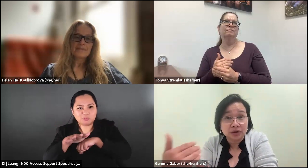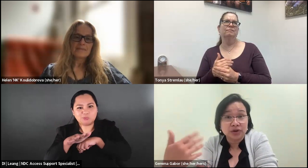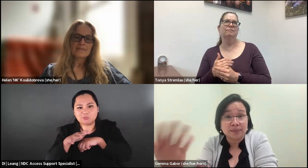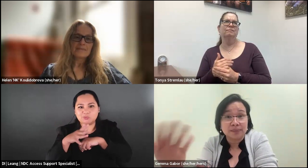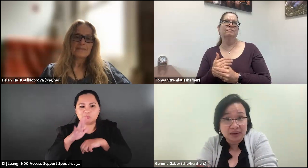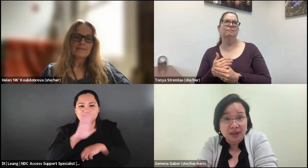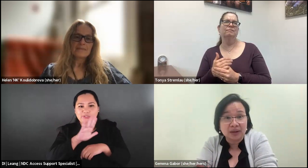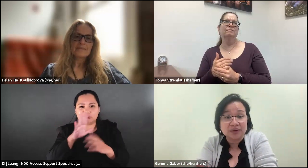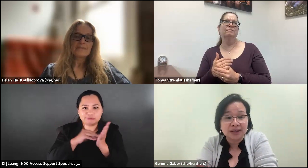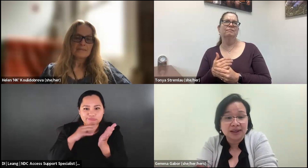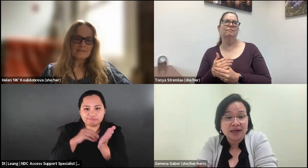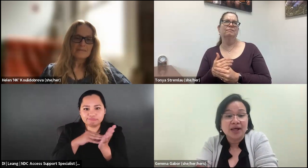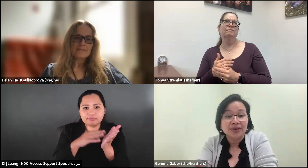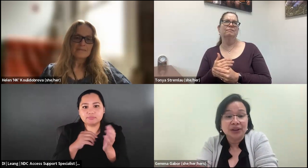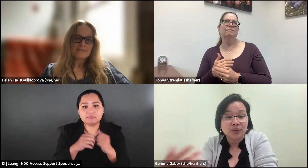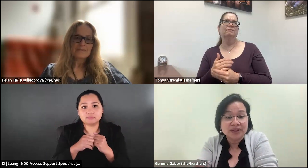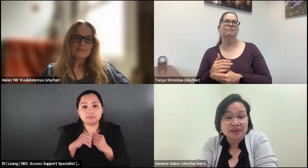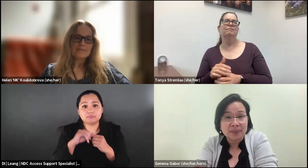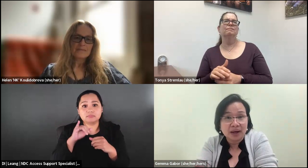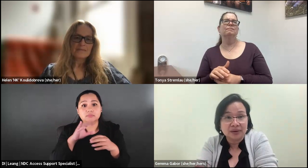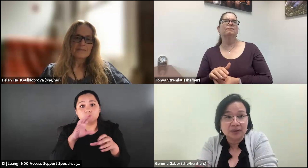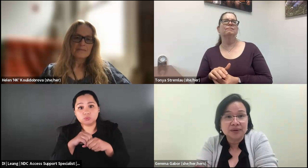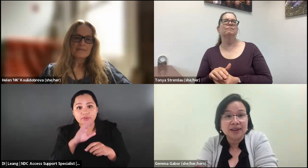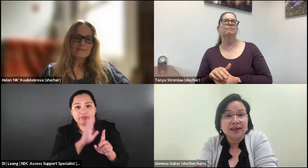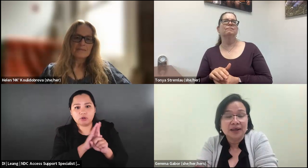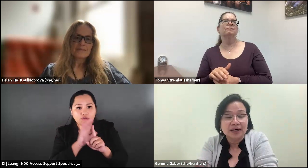their cultural background, their linguistic background,